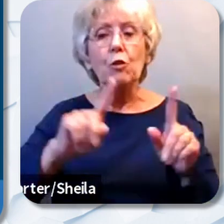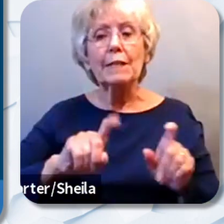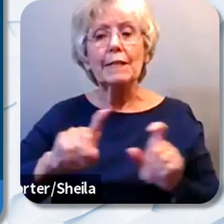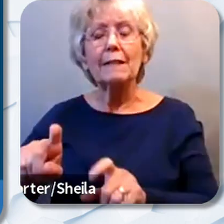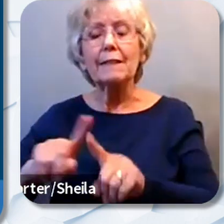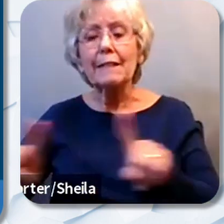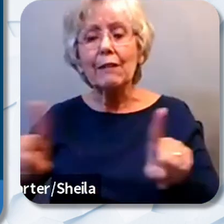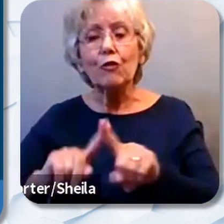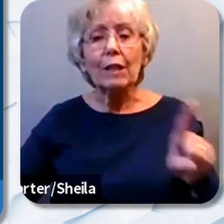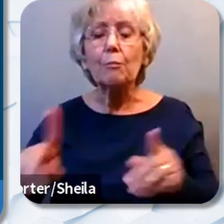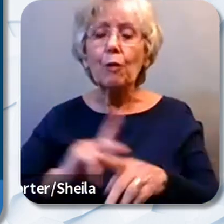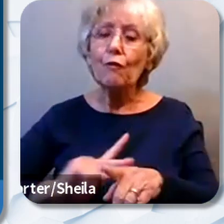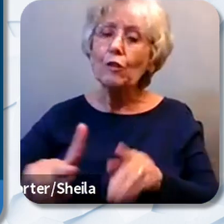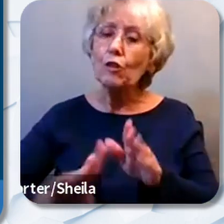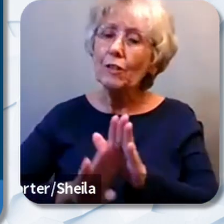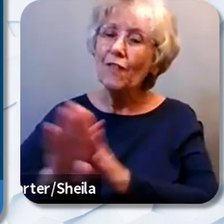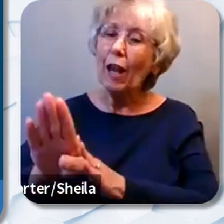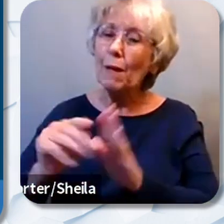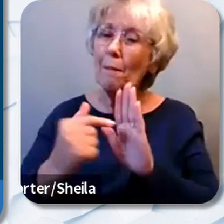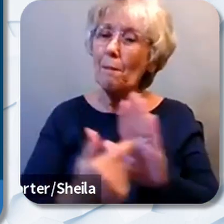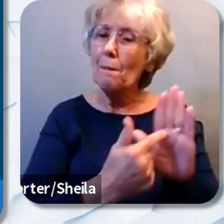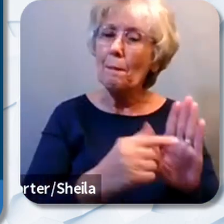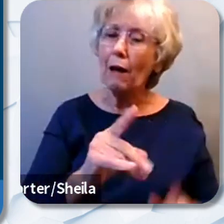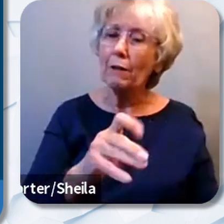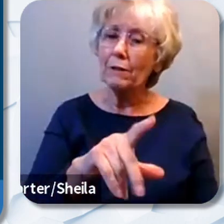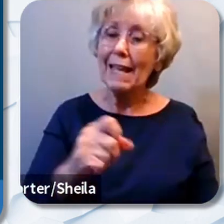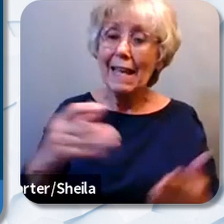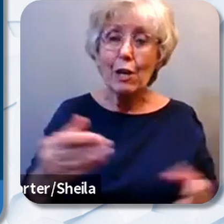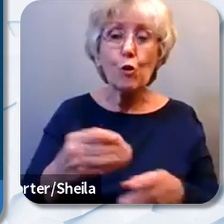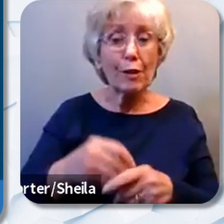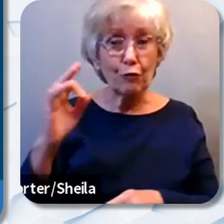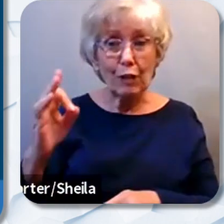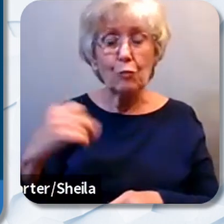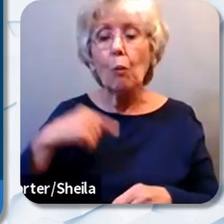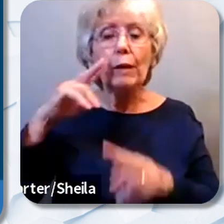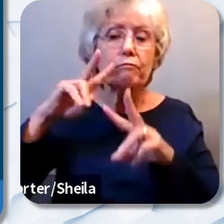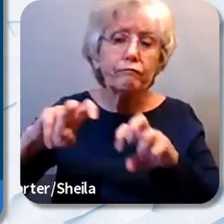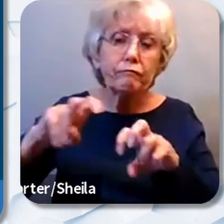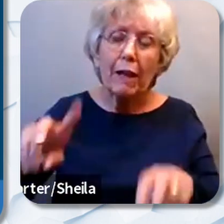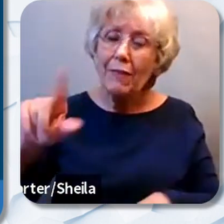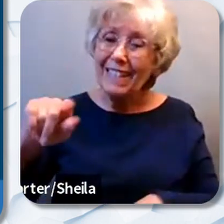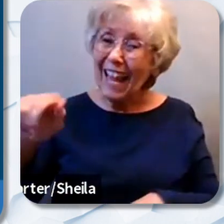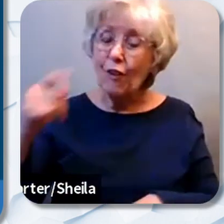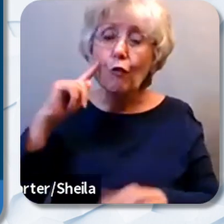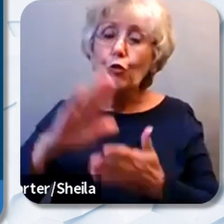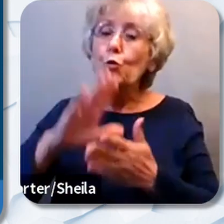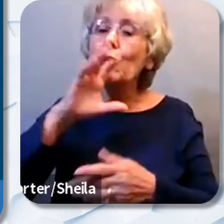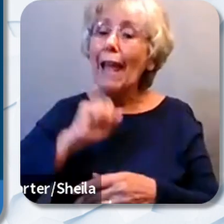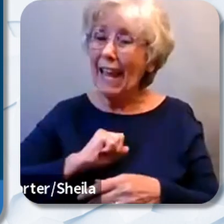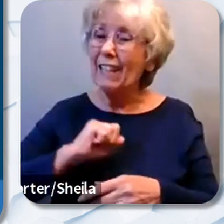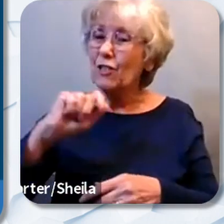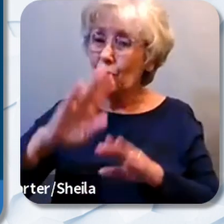models so here in fresh snow we looked at the data, the school age data and. found that our